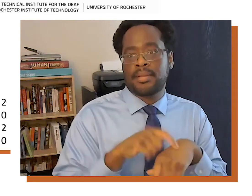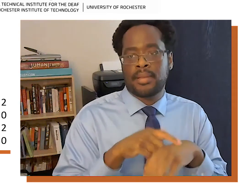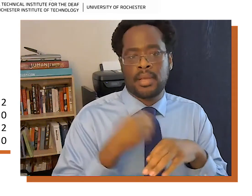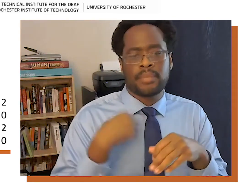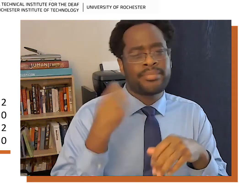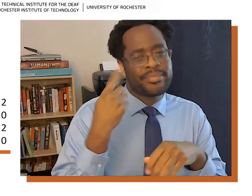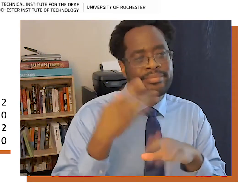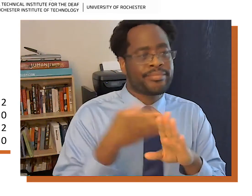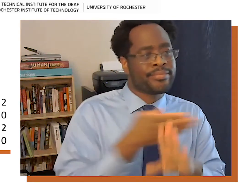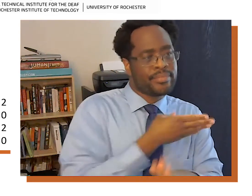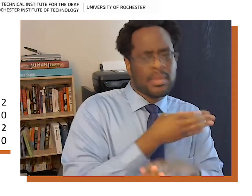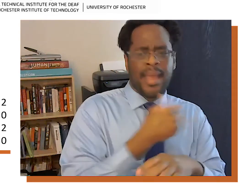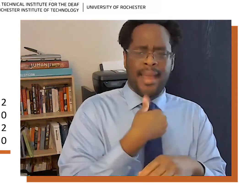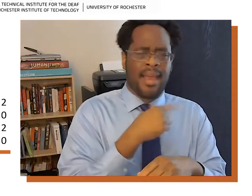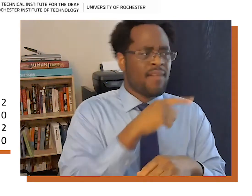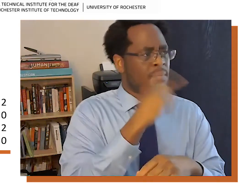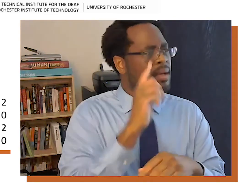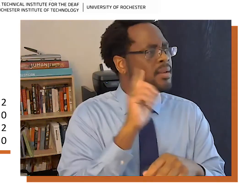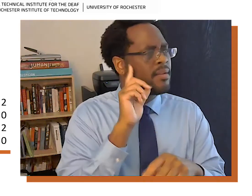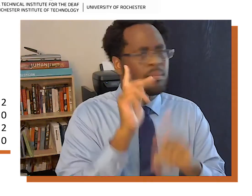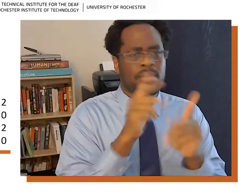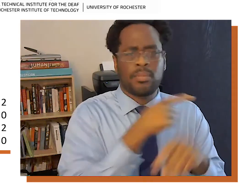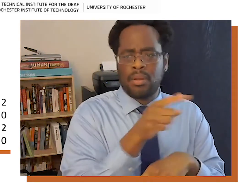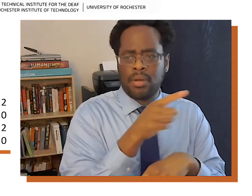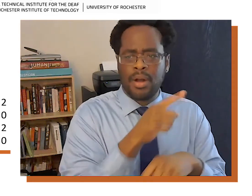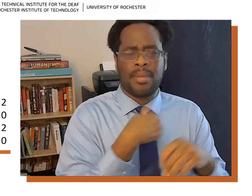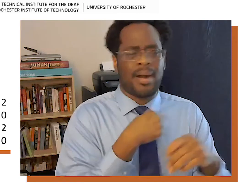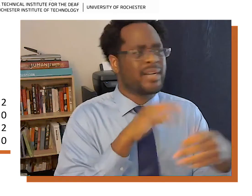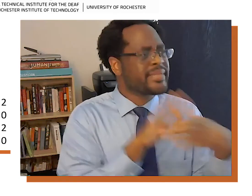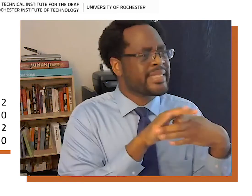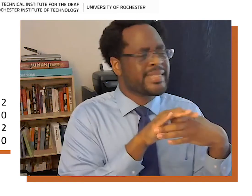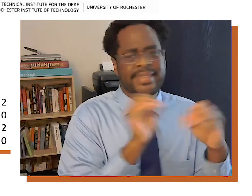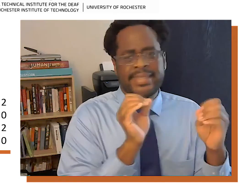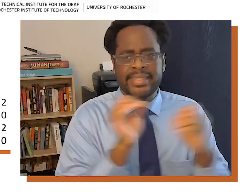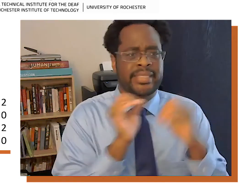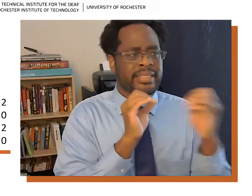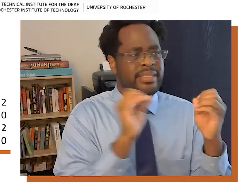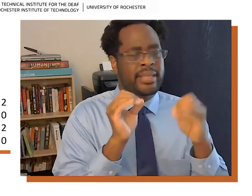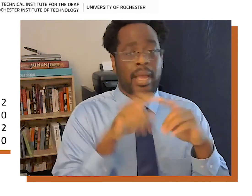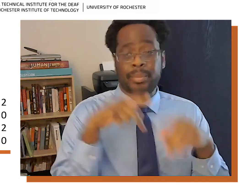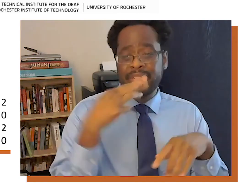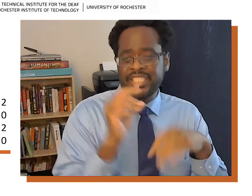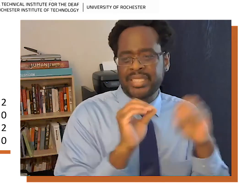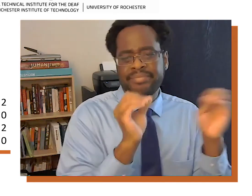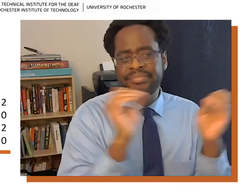and previous to that, I had known Black Deaf people, but I hadn't really connected with them.